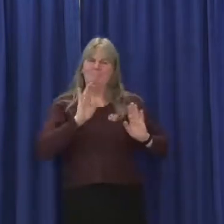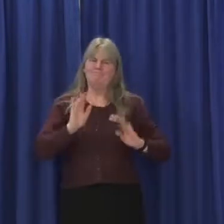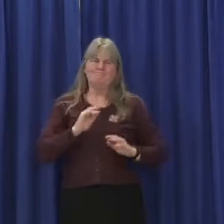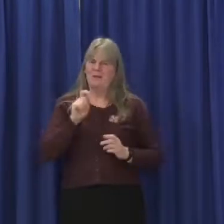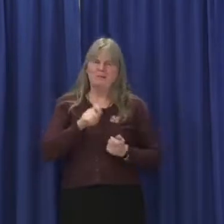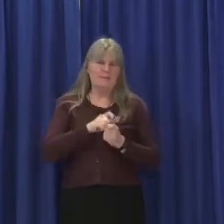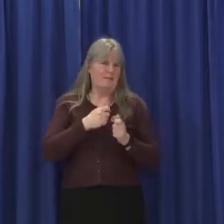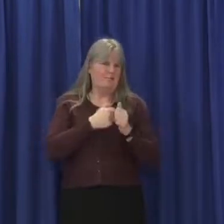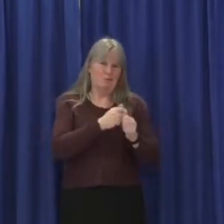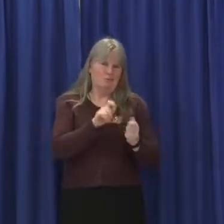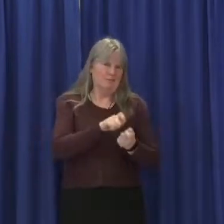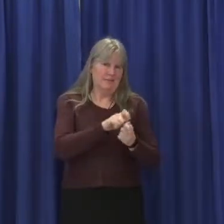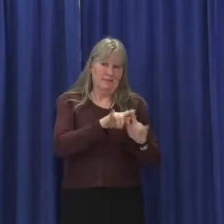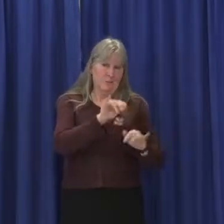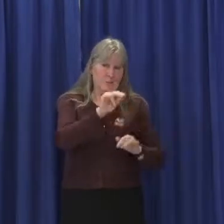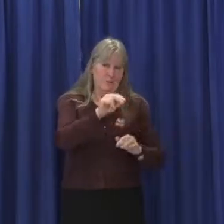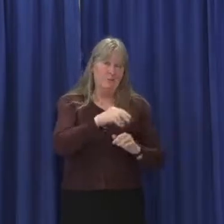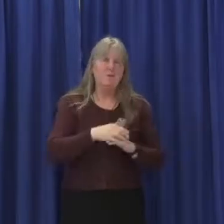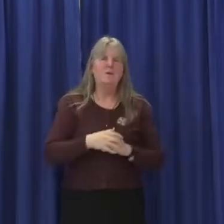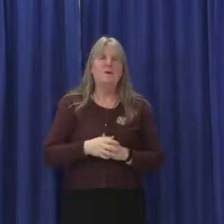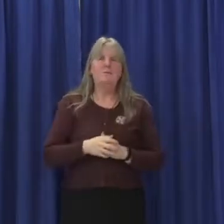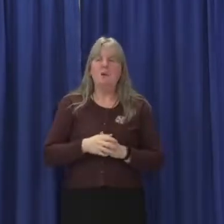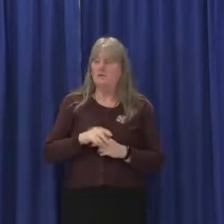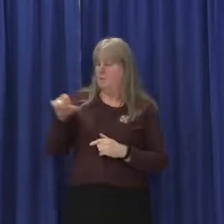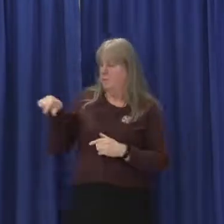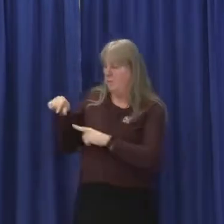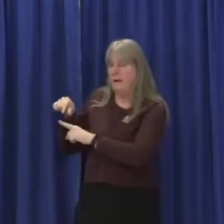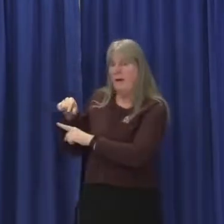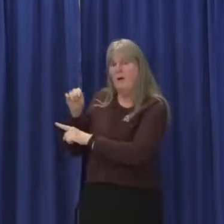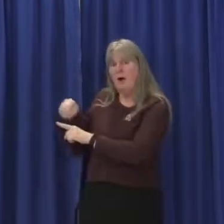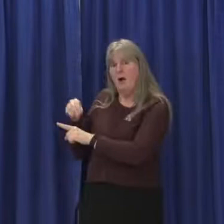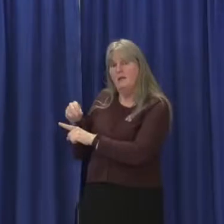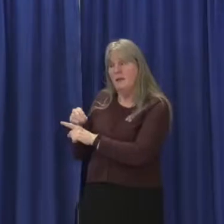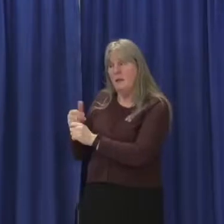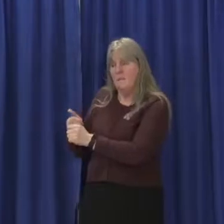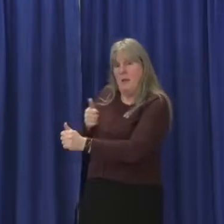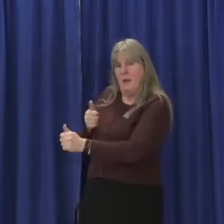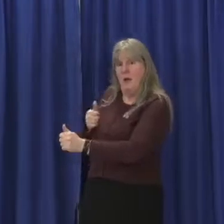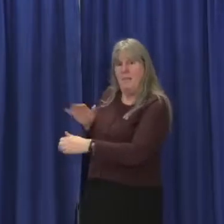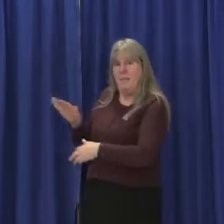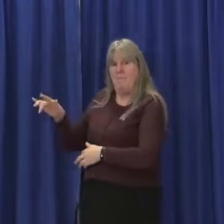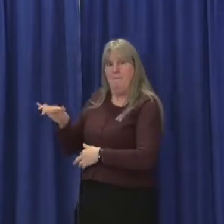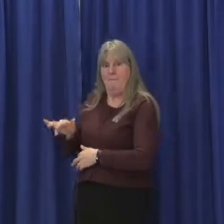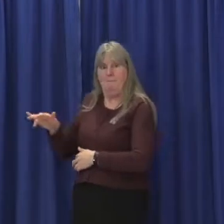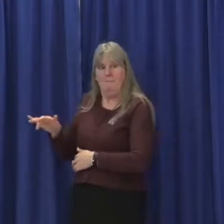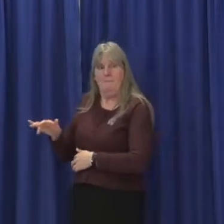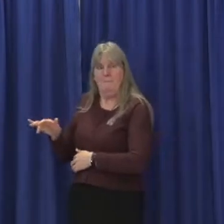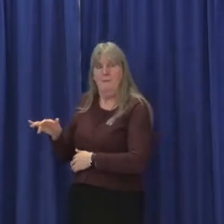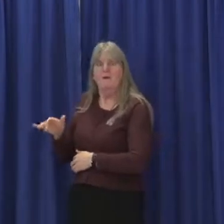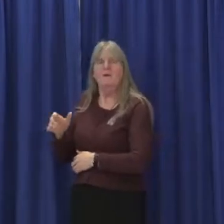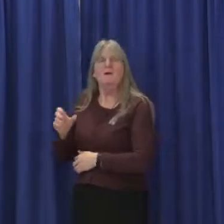patterns. And then if you look to Quebec and Ontario, we're further behind. So these are pieces of the